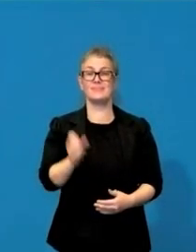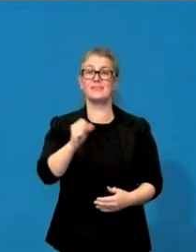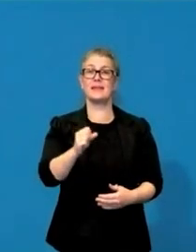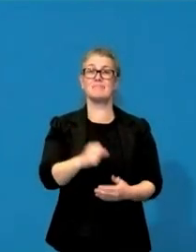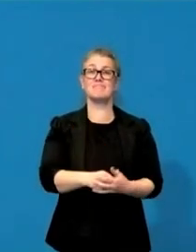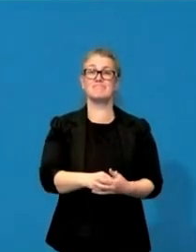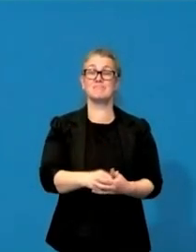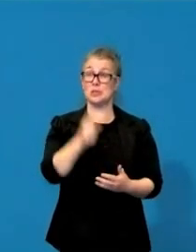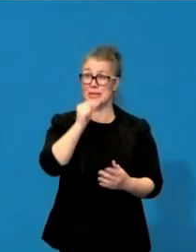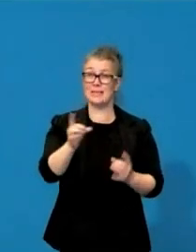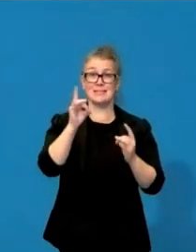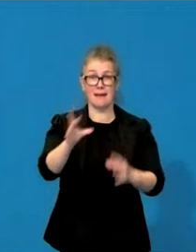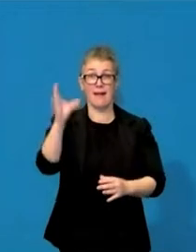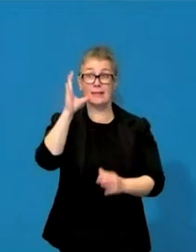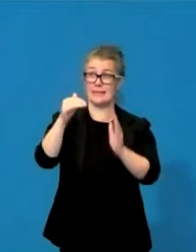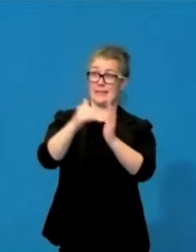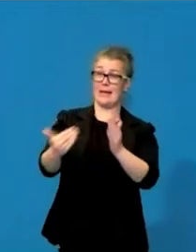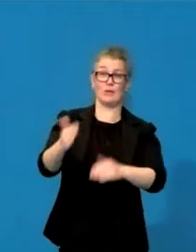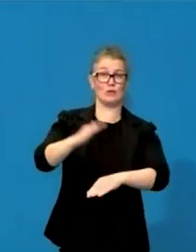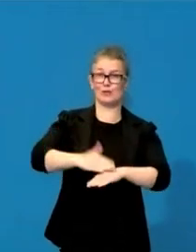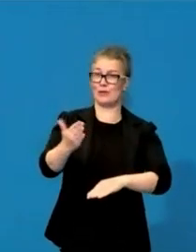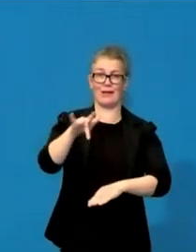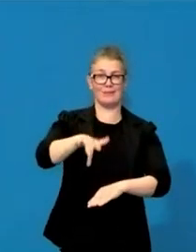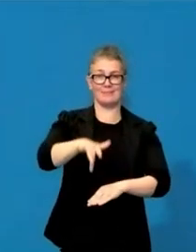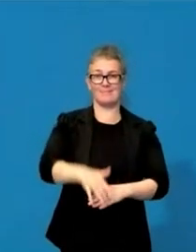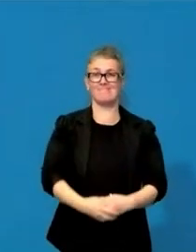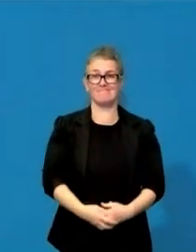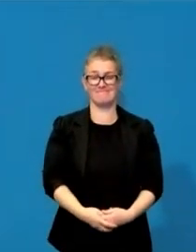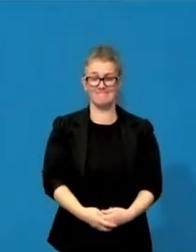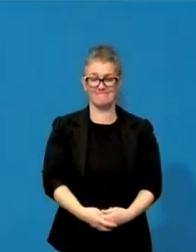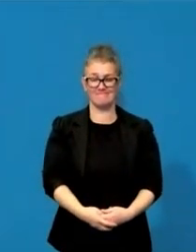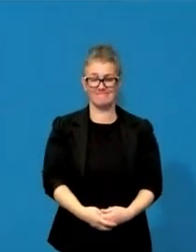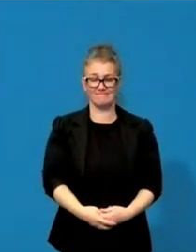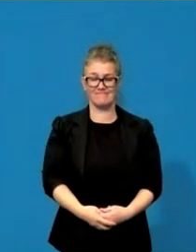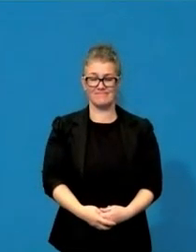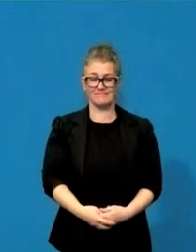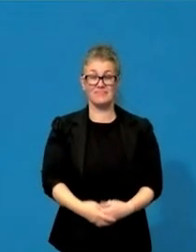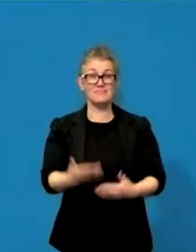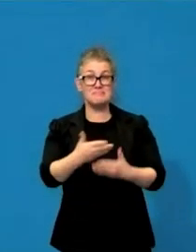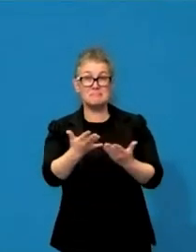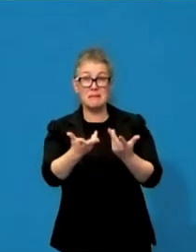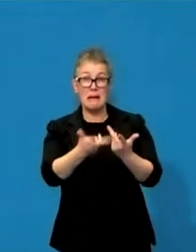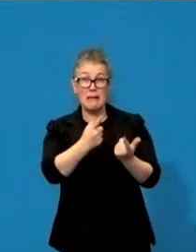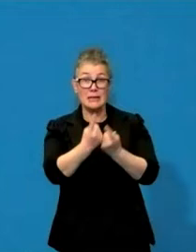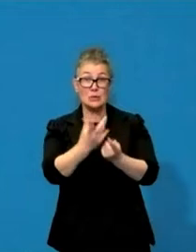Yeah. Never too late to start listening. Mudge, is there anything else that you wanted to say?